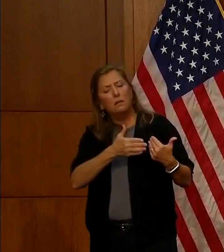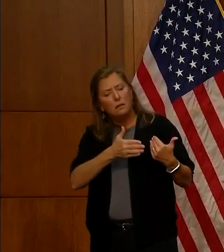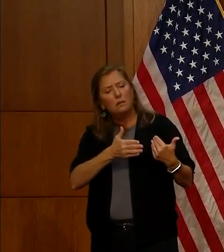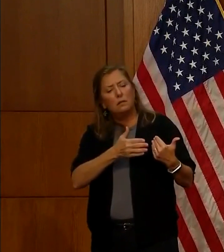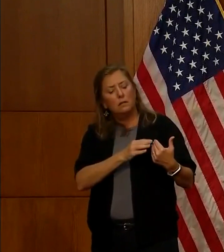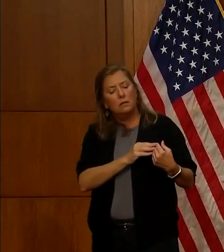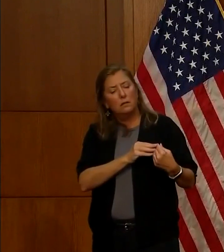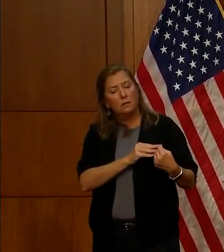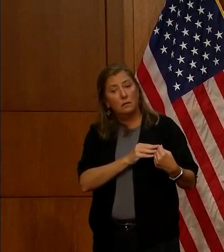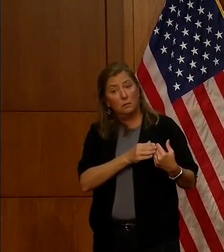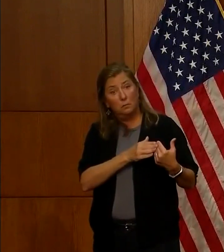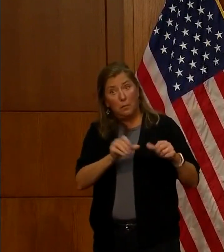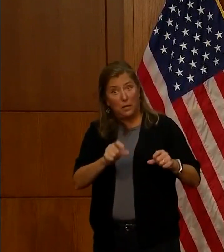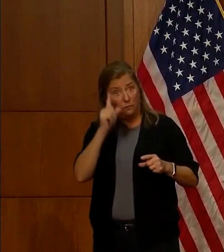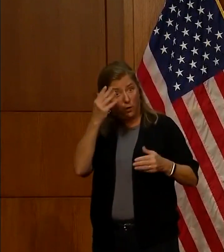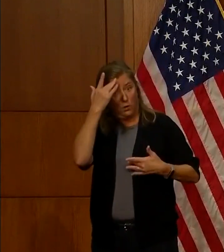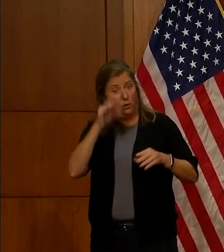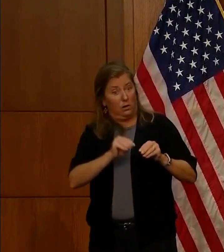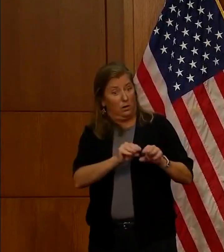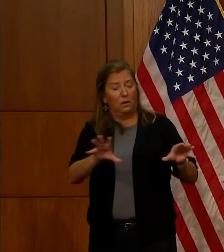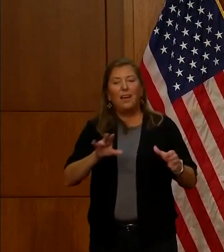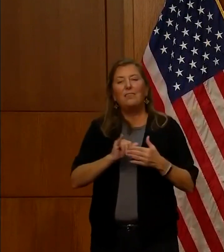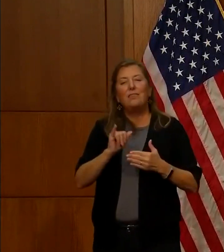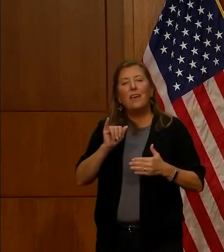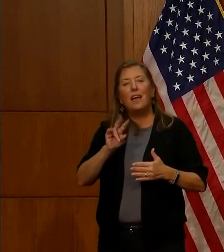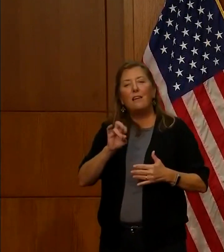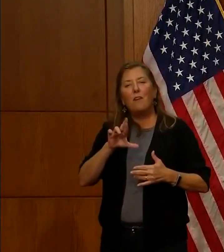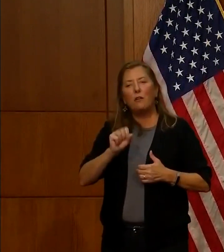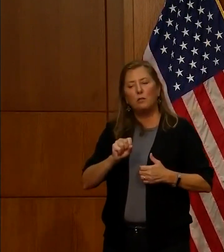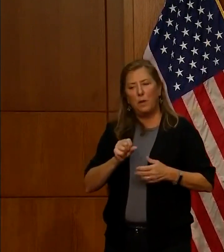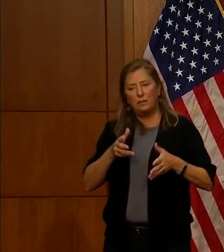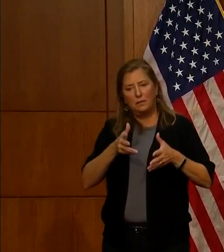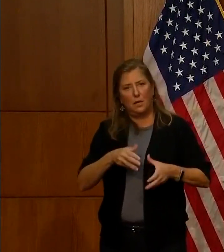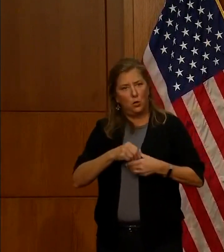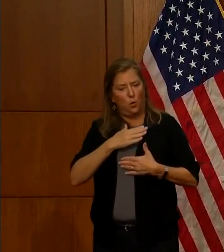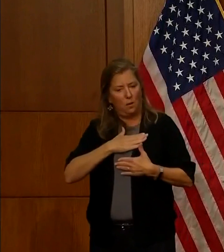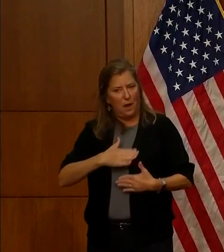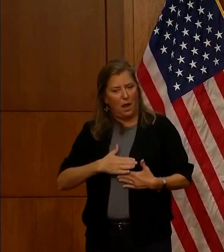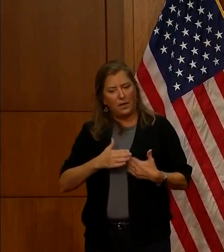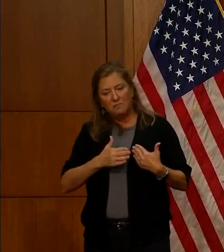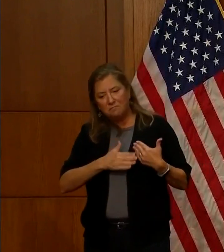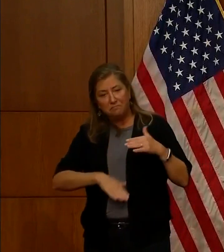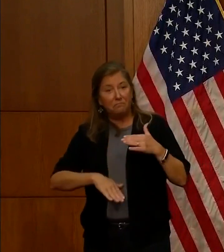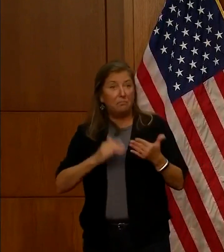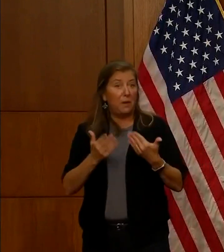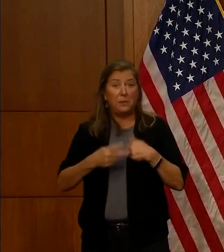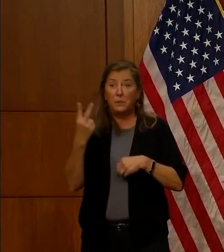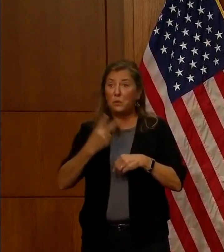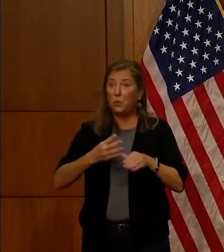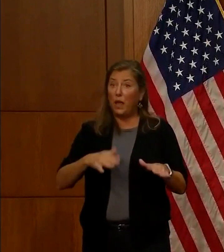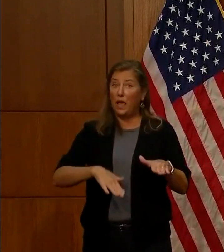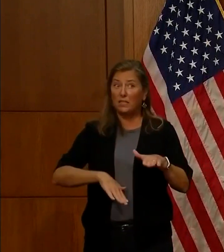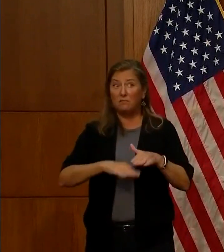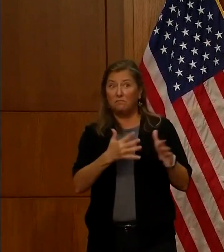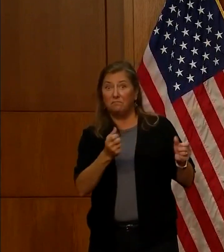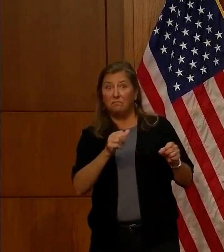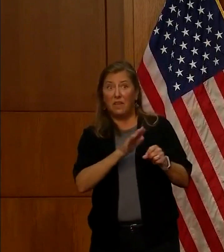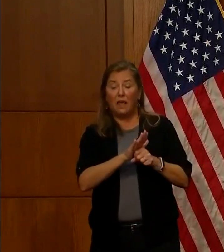FORTY DAYS AND THAT'S BECAUSE WE YOUR EX. TO THAT THAT PUT THE POTENTIAL FOR INFECTION THE VIRUS HAS THE INCUBATE IN YOUR